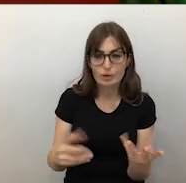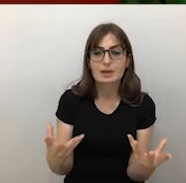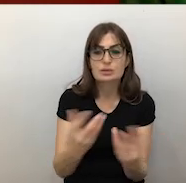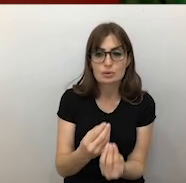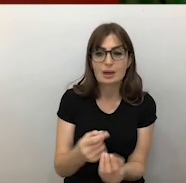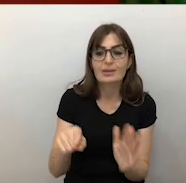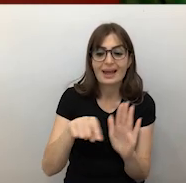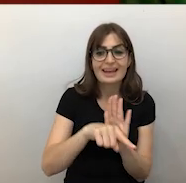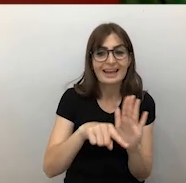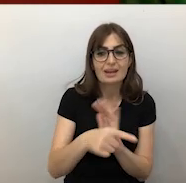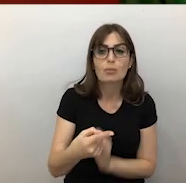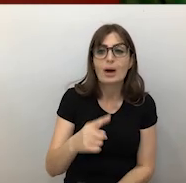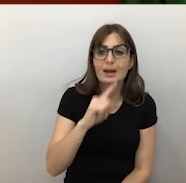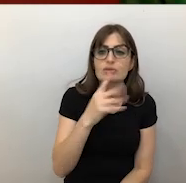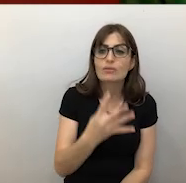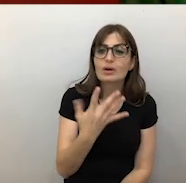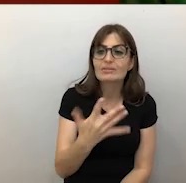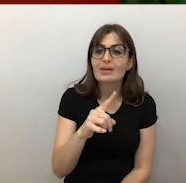the sum of the three cash flow categories is negative